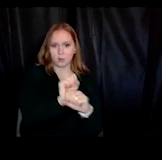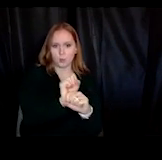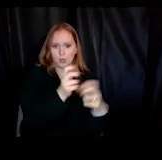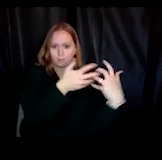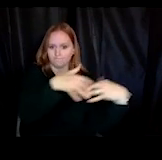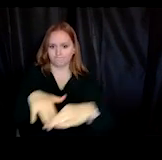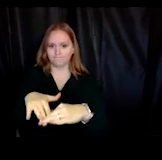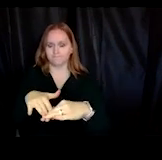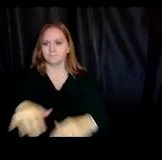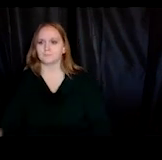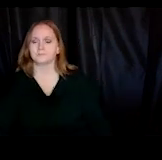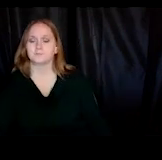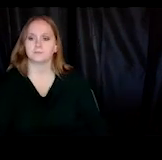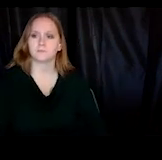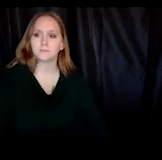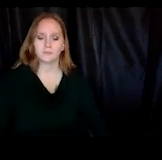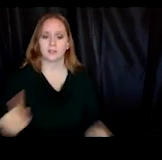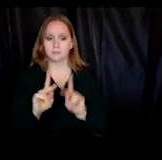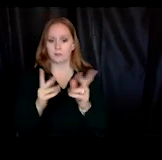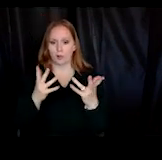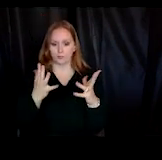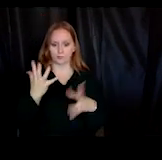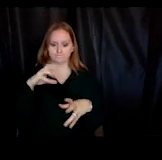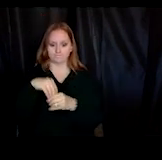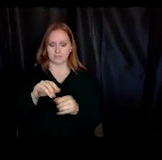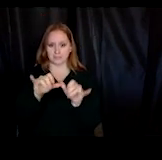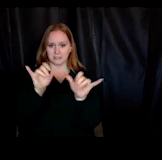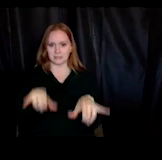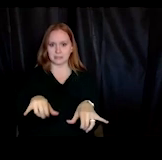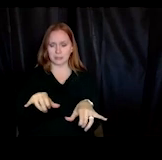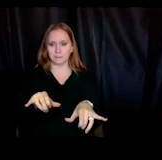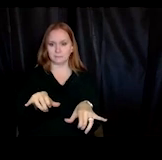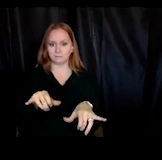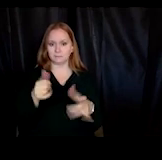There are people in those systems already well-intended and good-natured trying to do that work already.